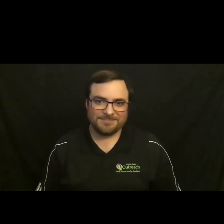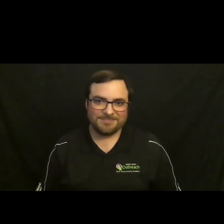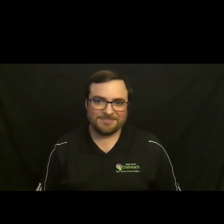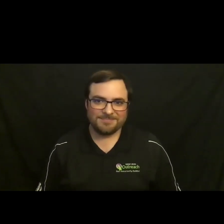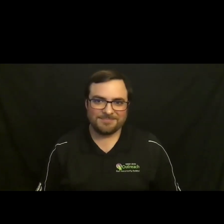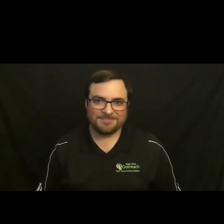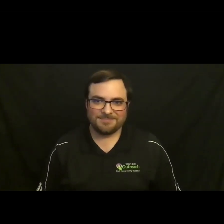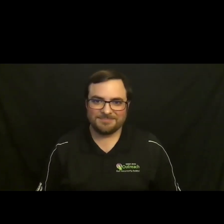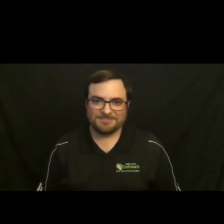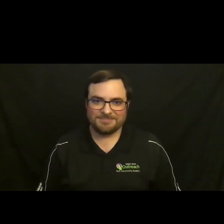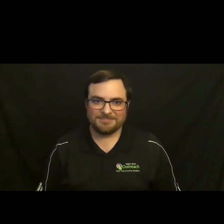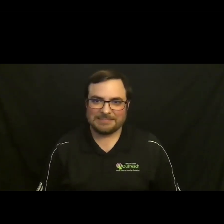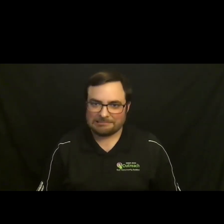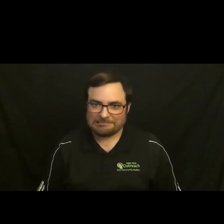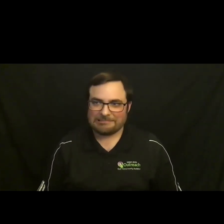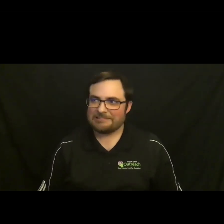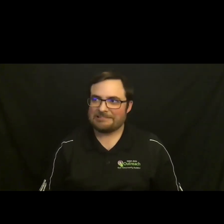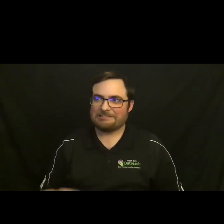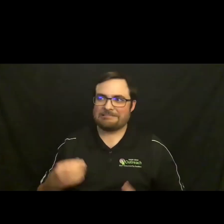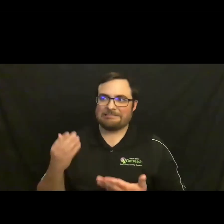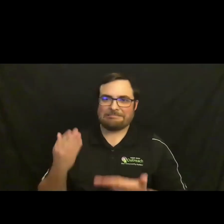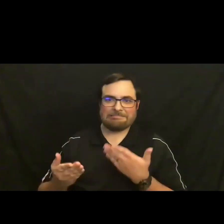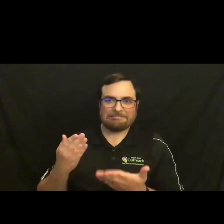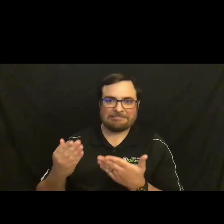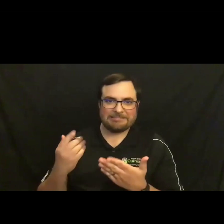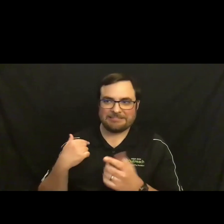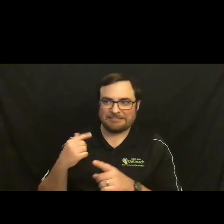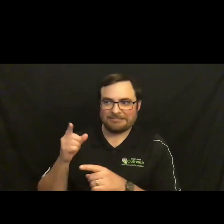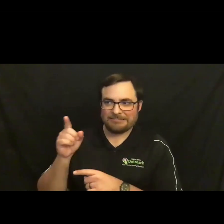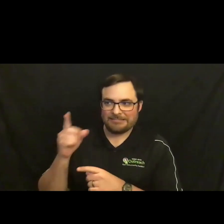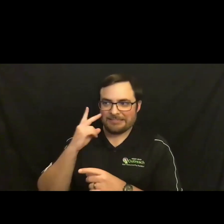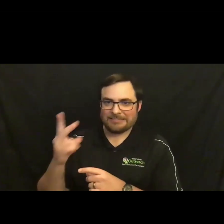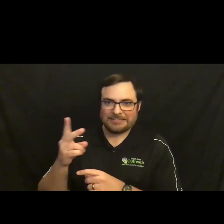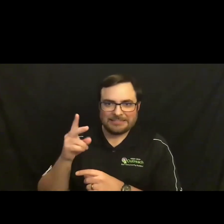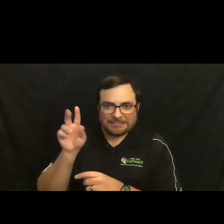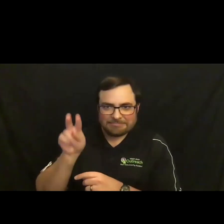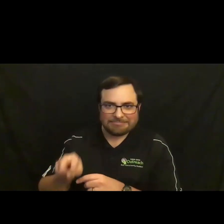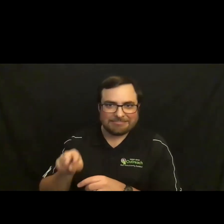Although Sid might have gotten kicked off.